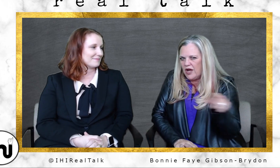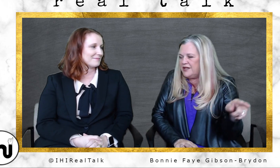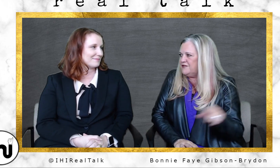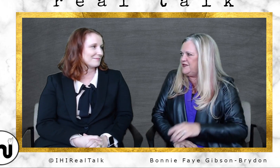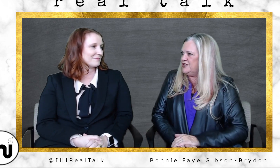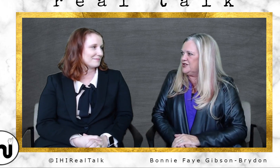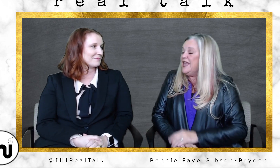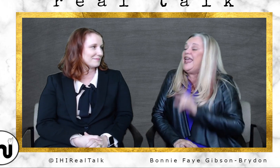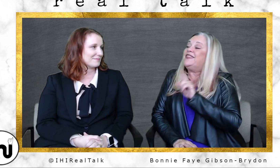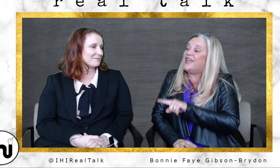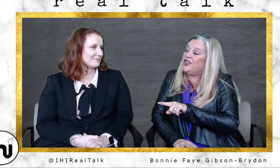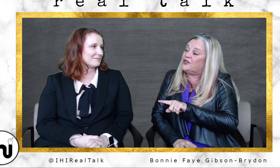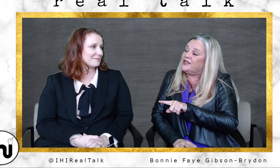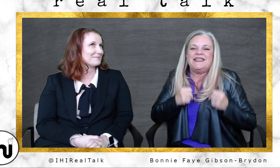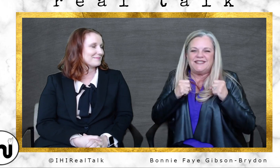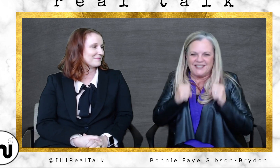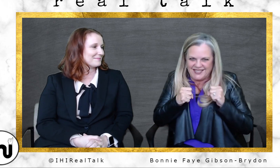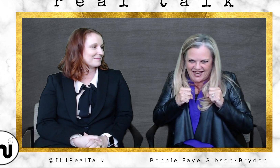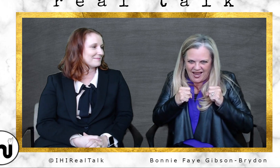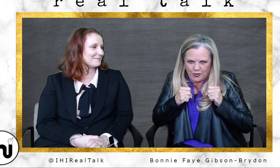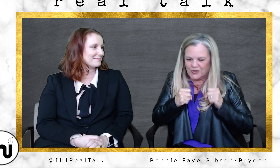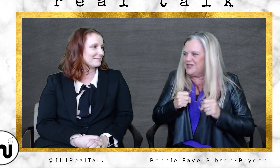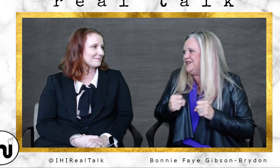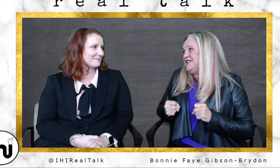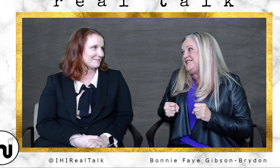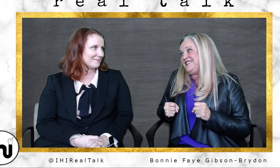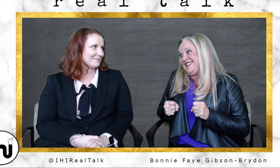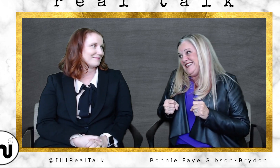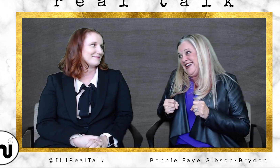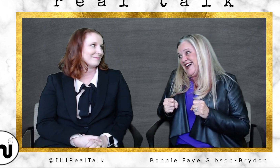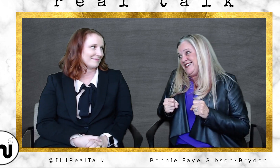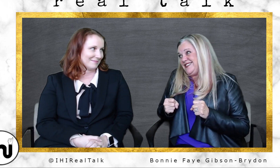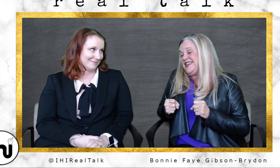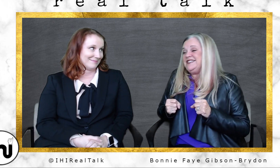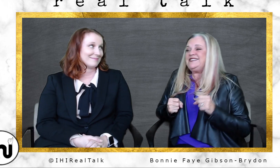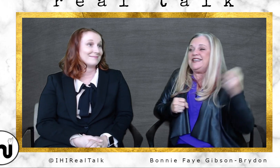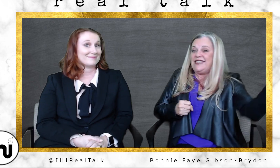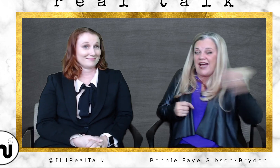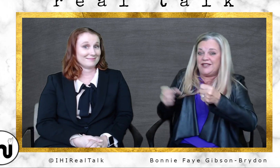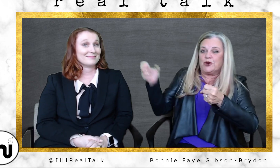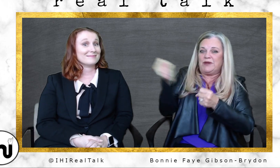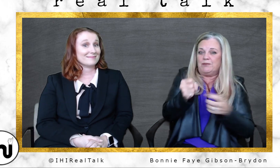in the field. And the other thing that CDI work CDIs. CDIs are being put